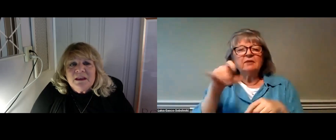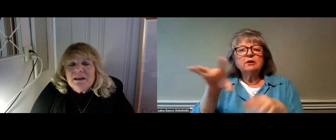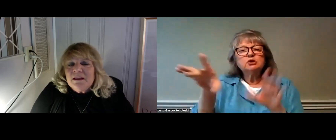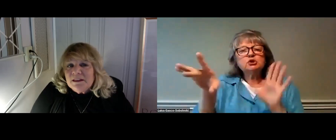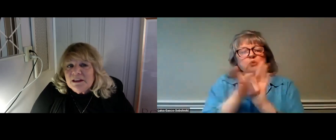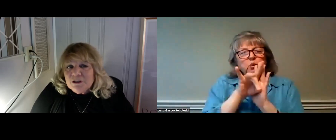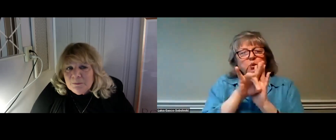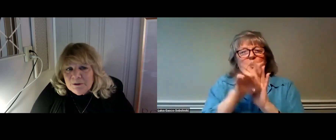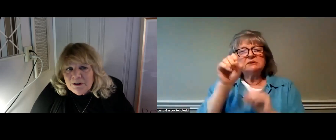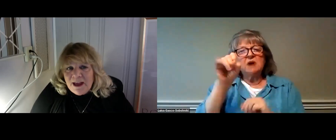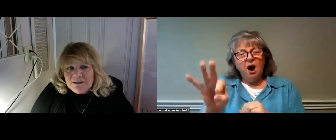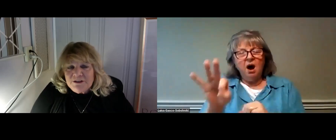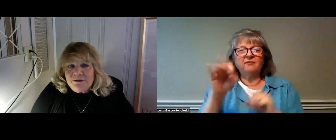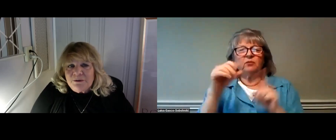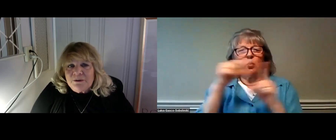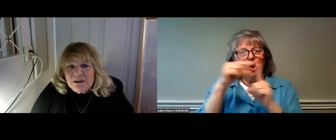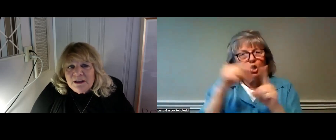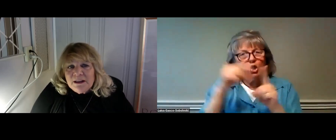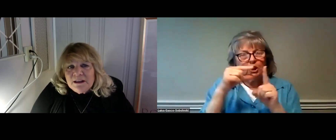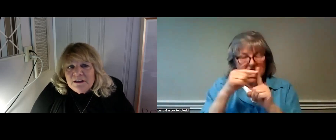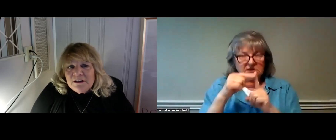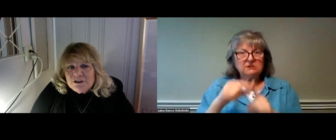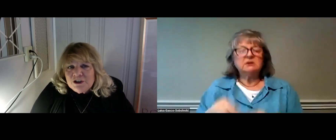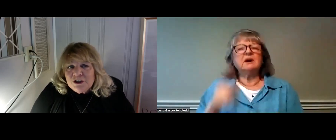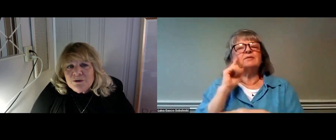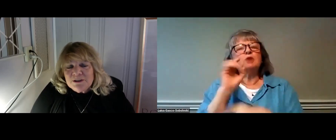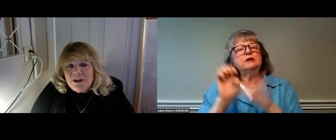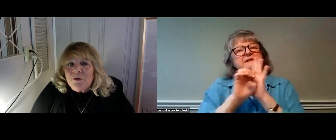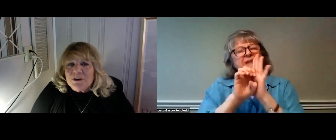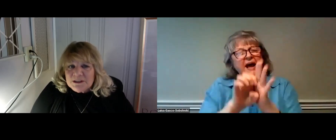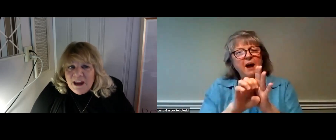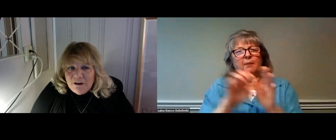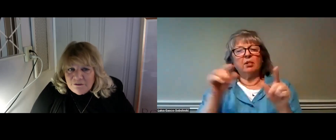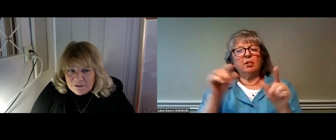The interpreter has to choose their words carefully.